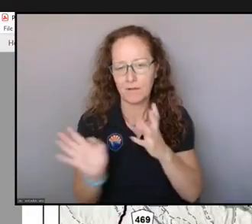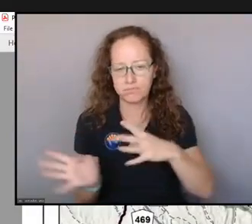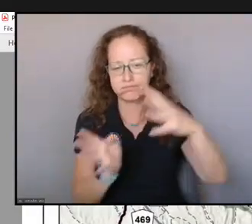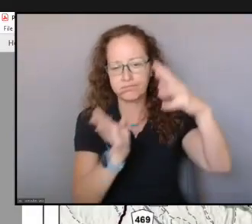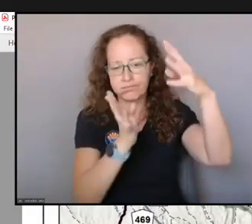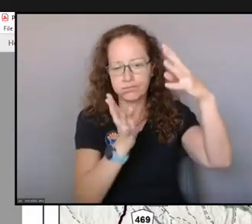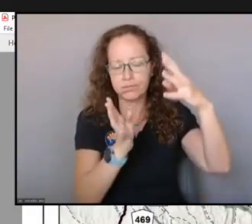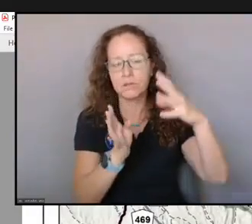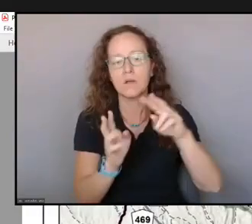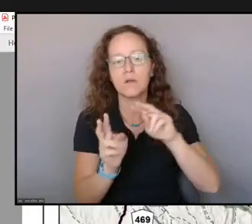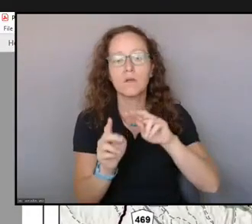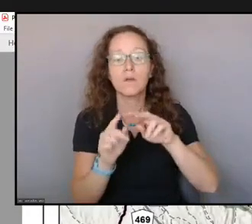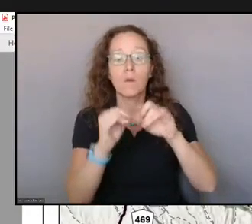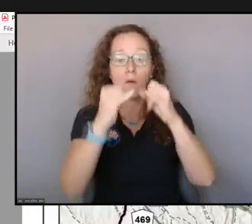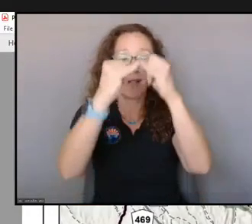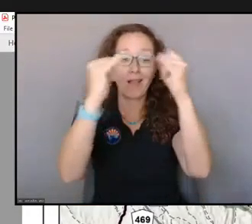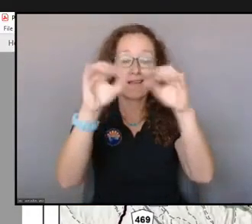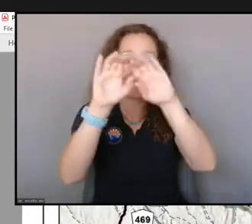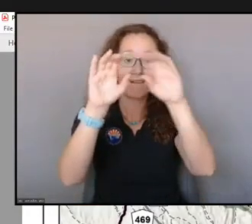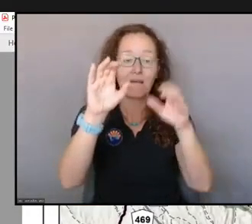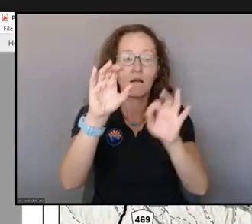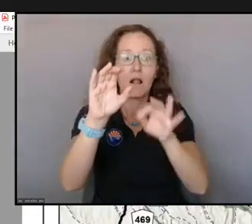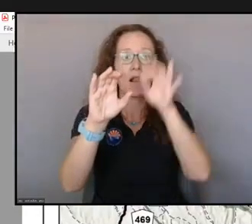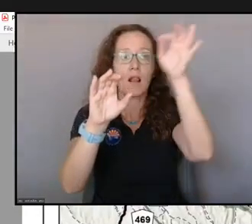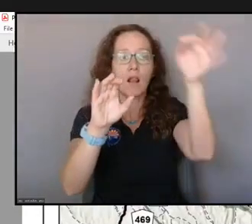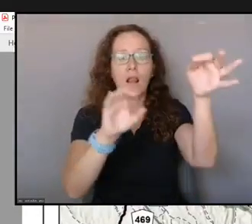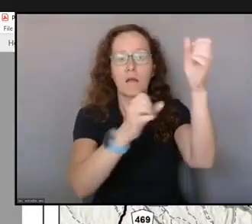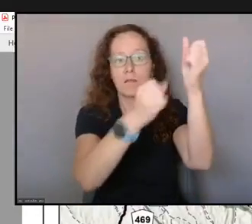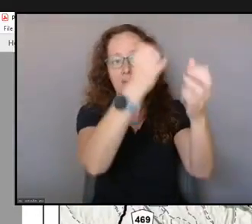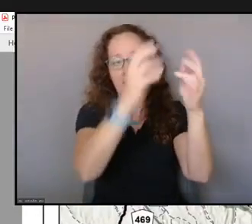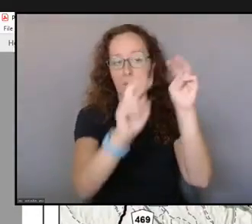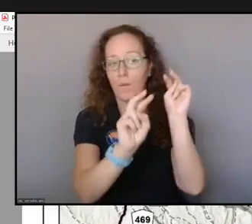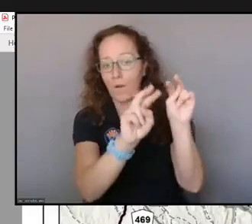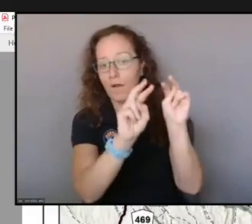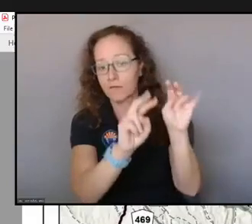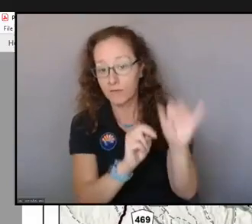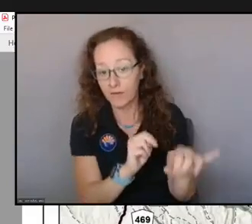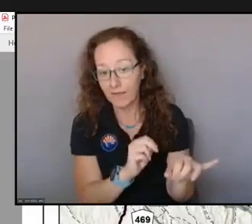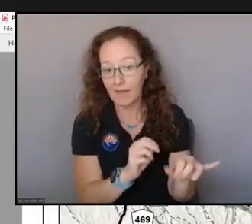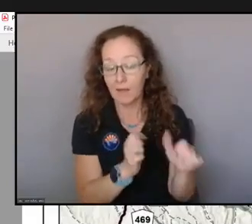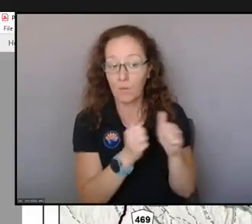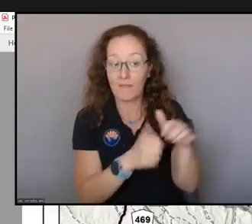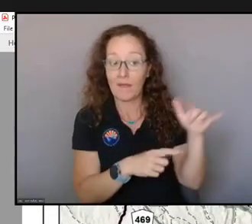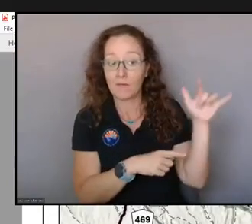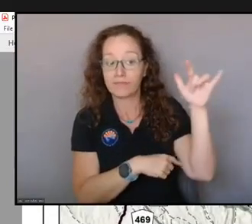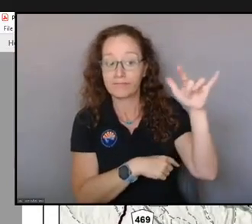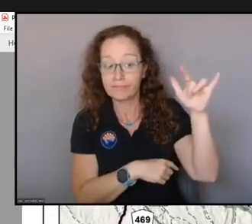TESTED AND IT WILL BE TESTED WITH THE WINDS.